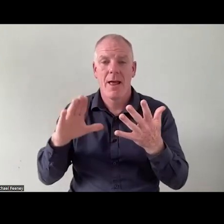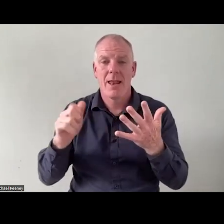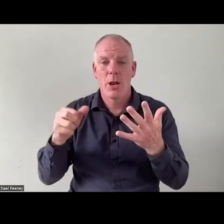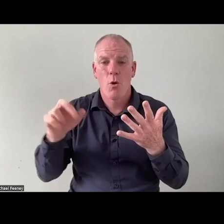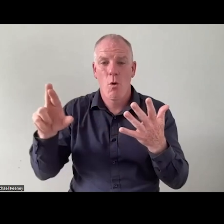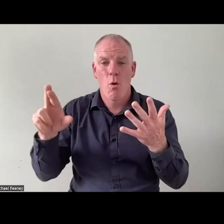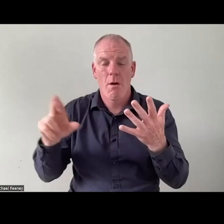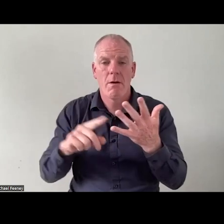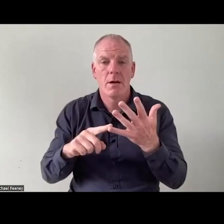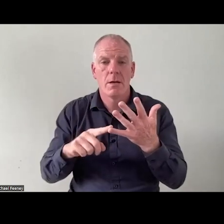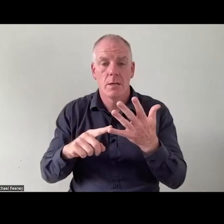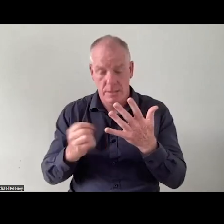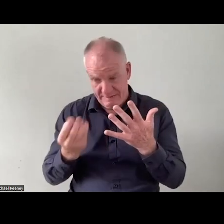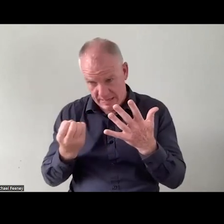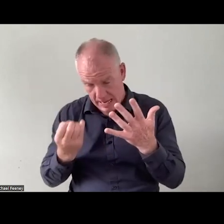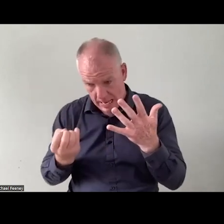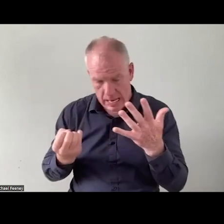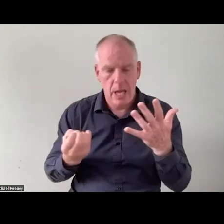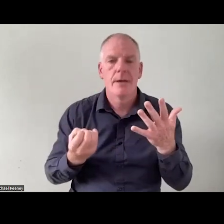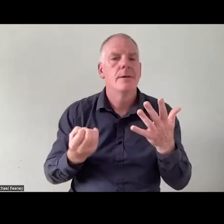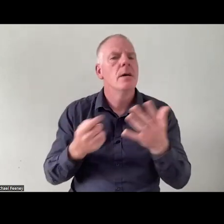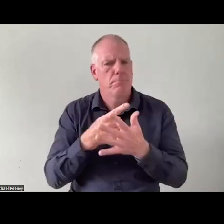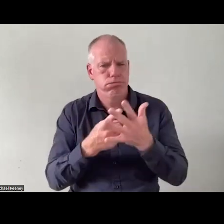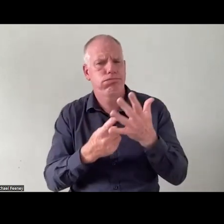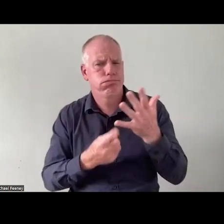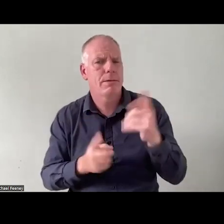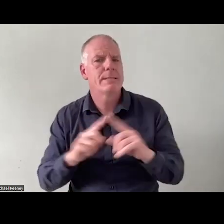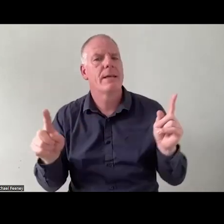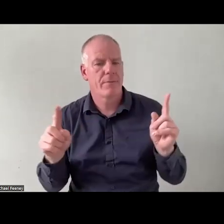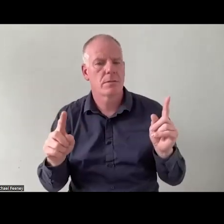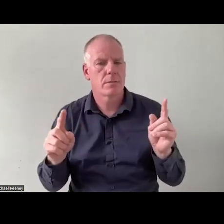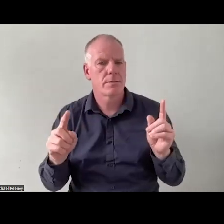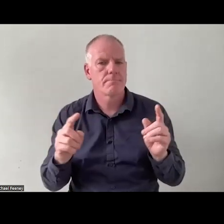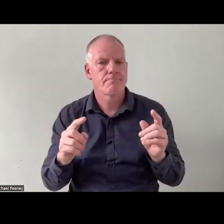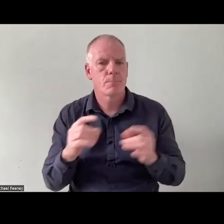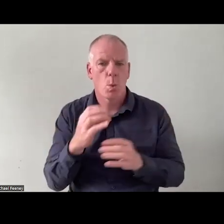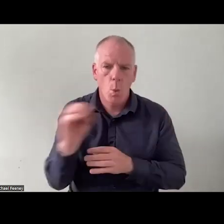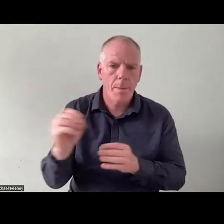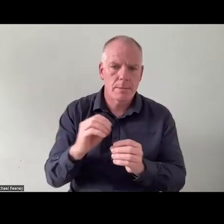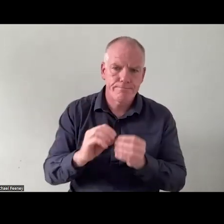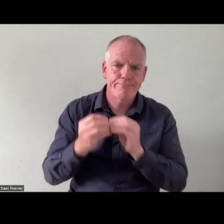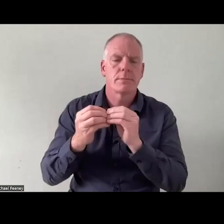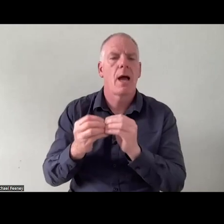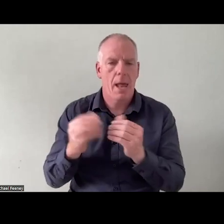Oh dear, I'm going to forget things now, but there are a variety of products and there will be more products coming out again this year.